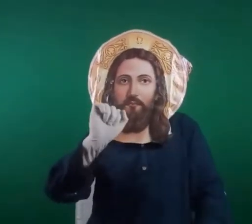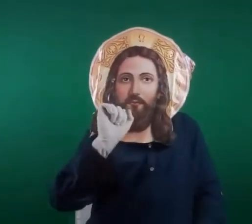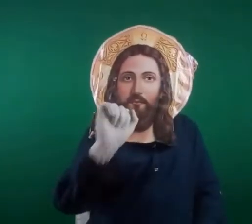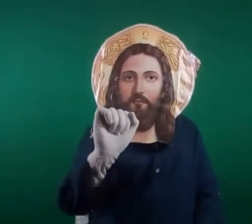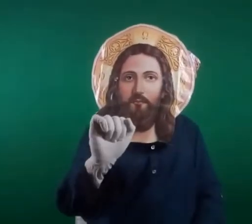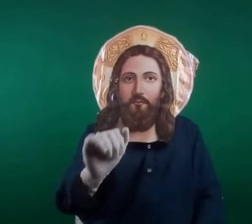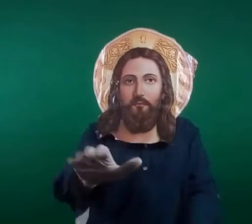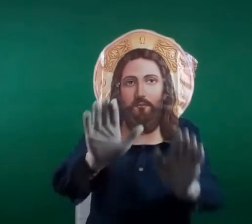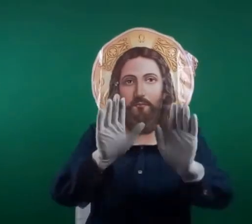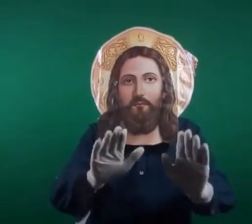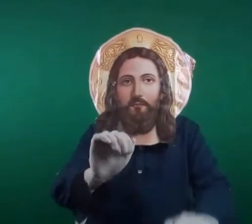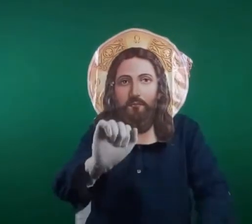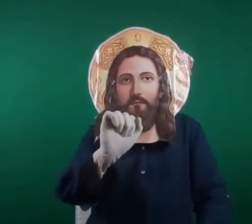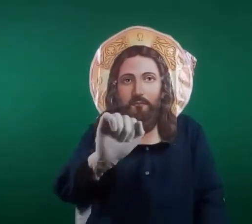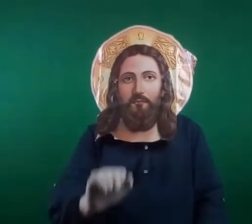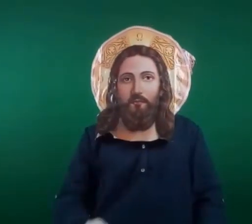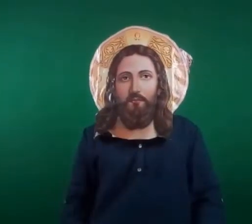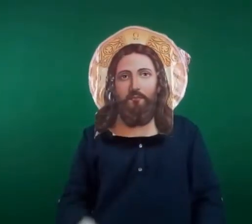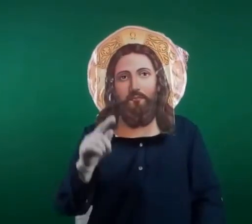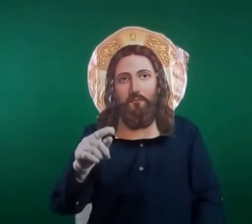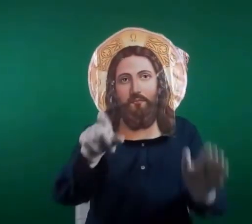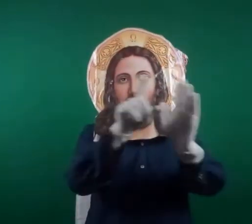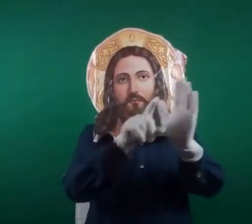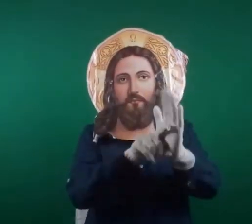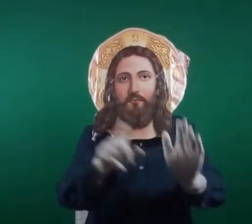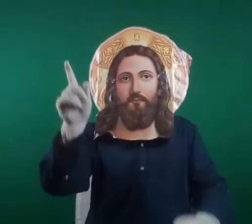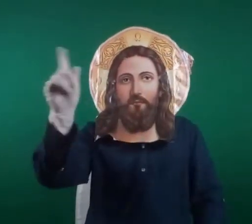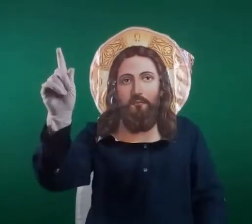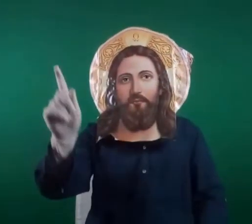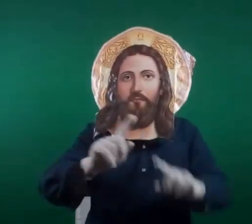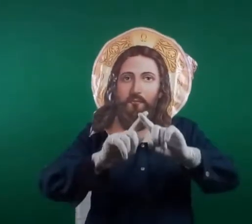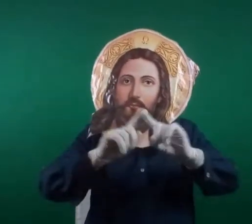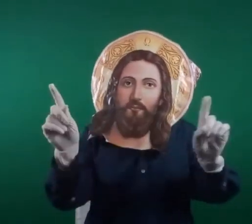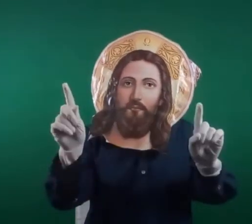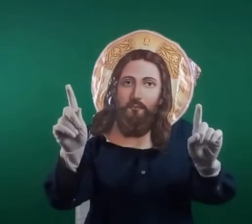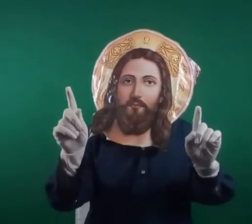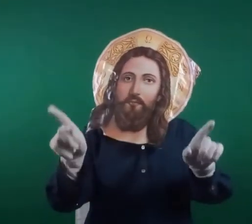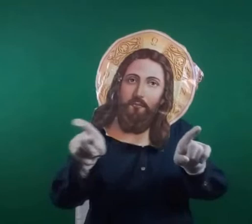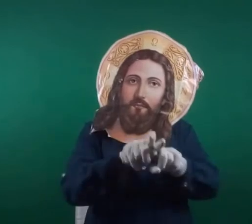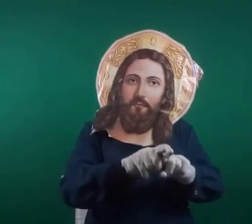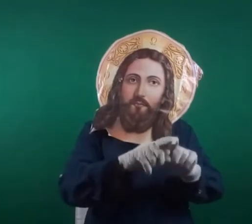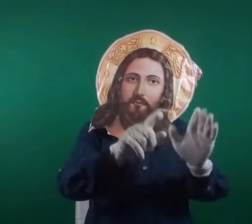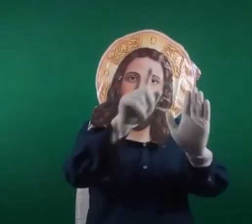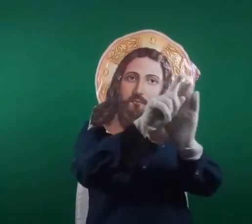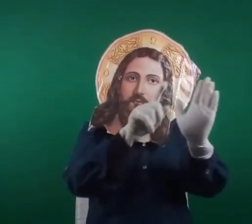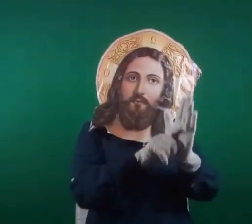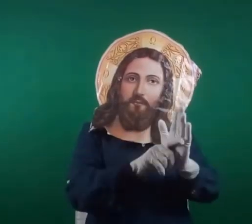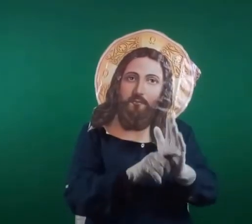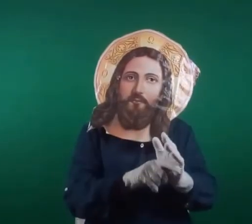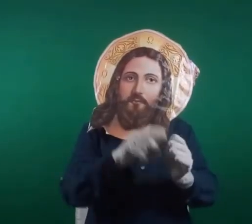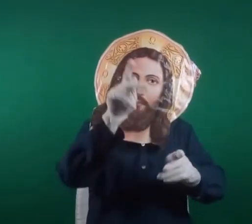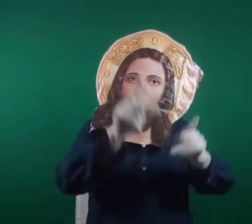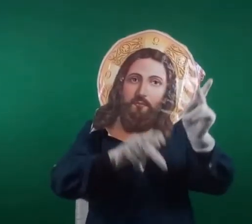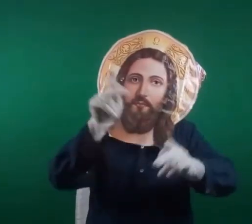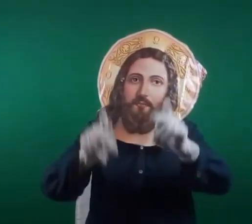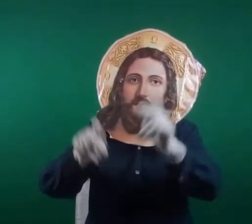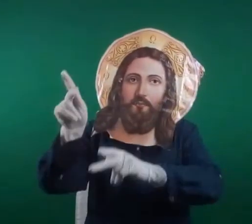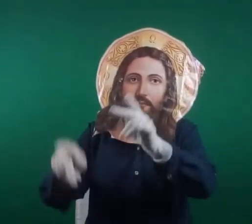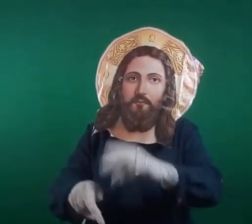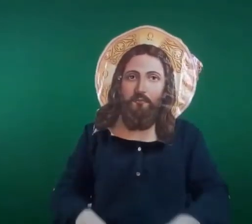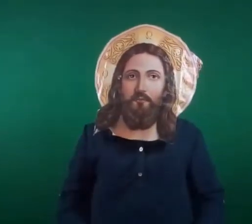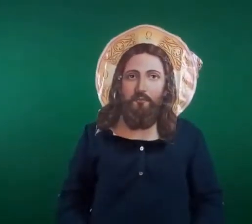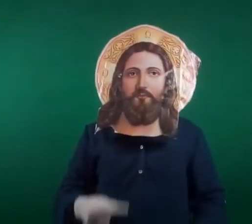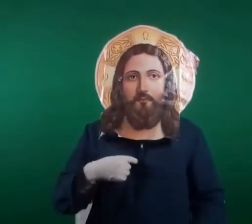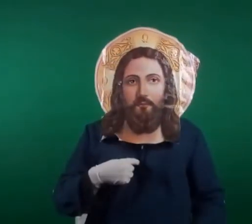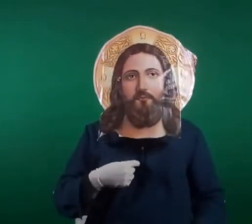This is not just the will and law of God it is the will and law of mankind as I shall explain.,